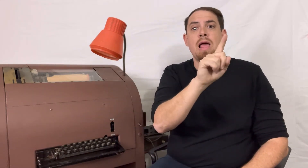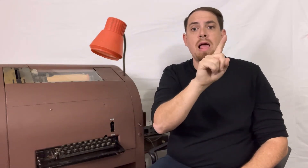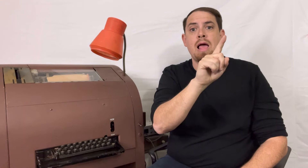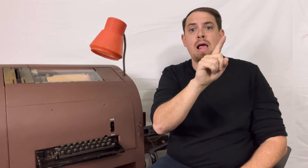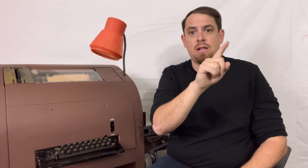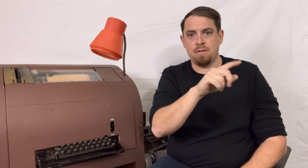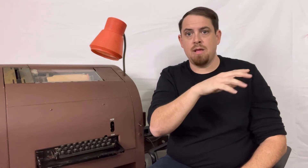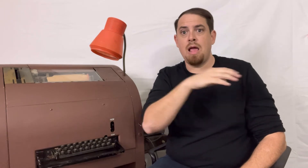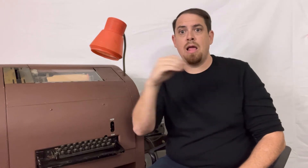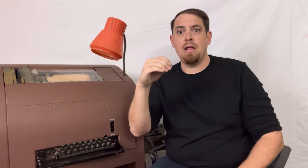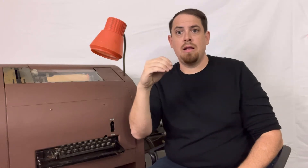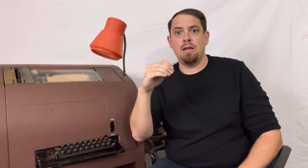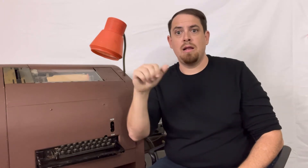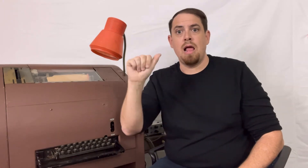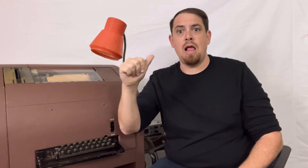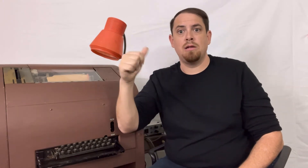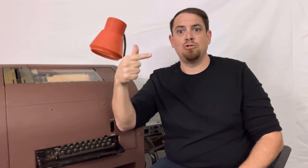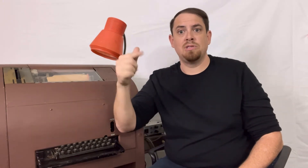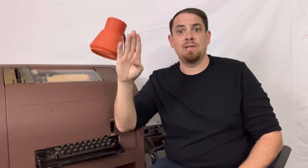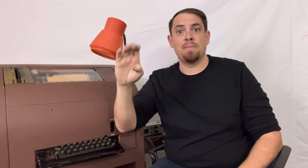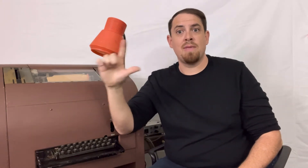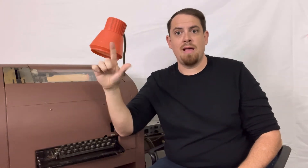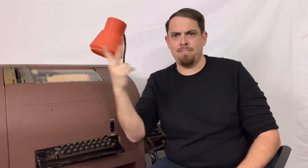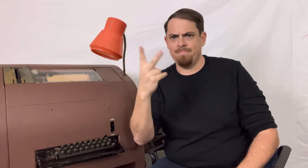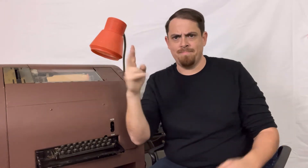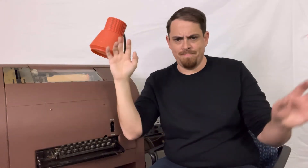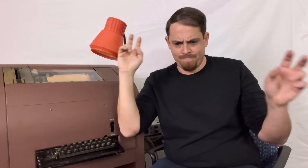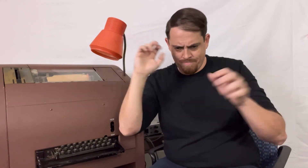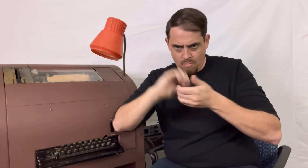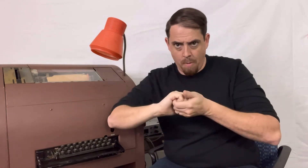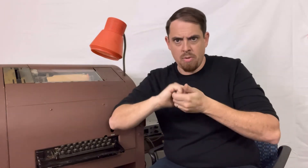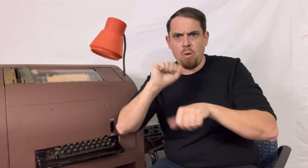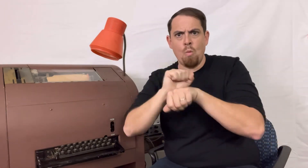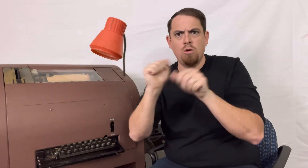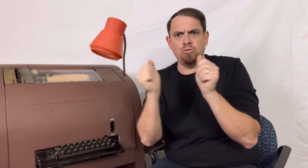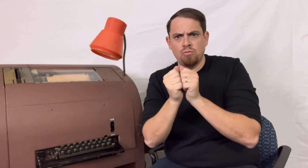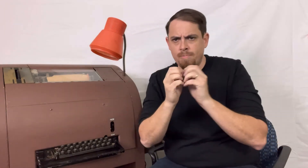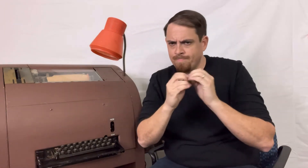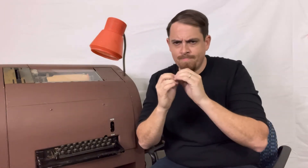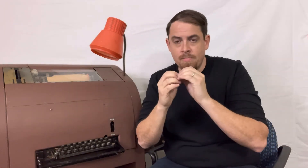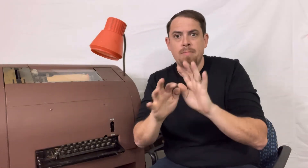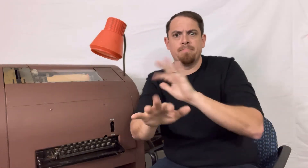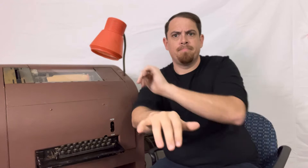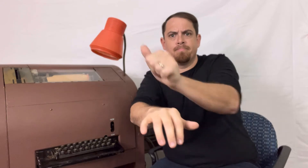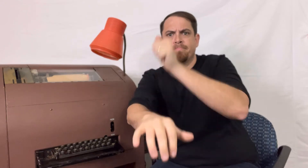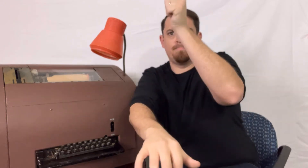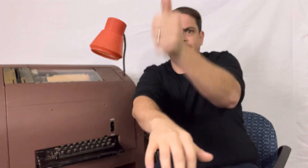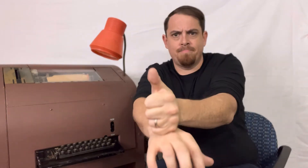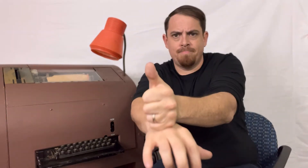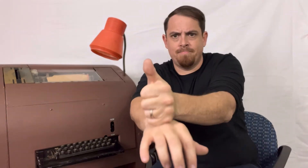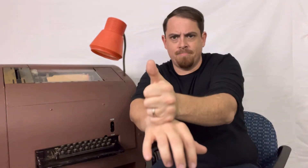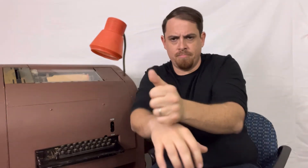NAD and the Alexander Graham Bell association collaborated and founded TDI,